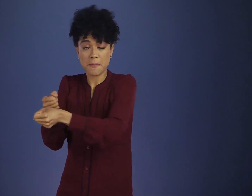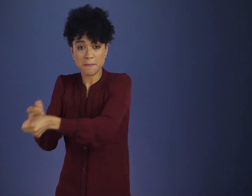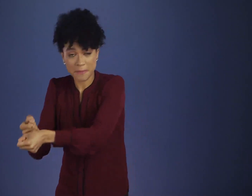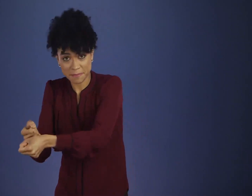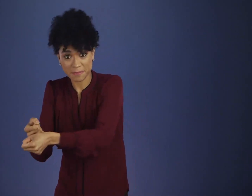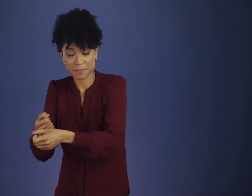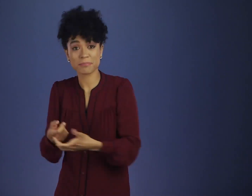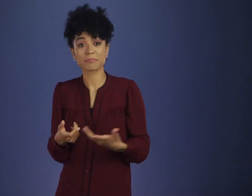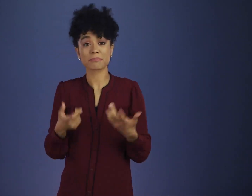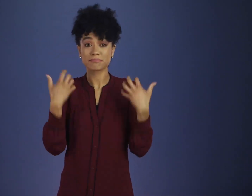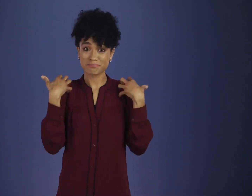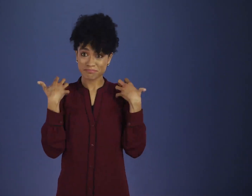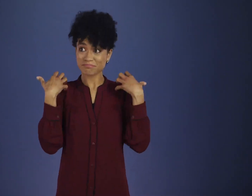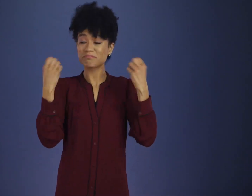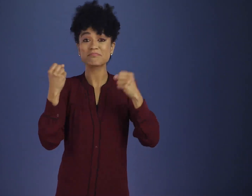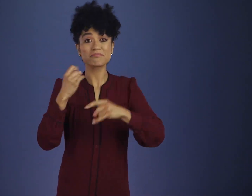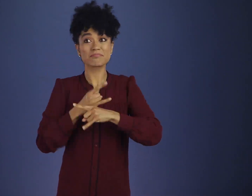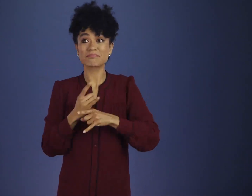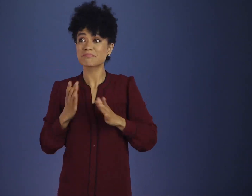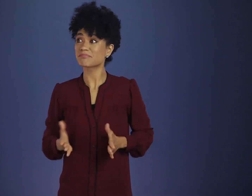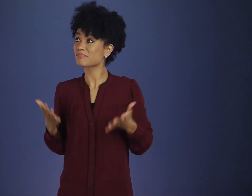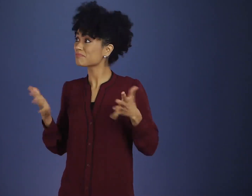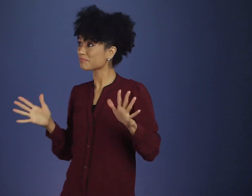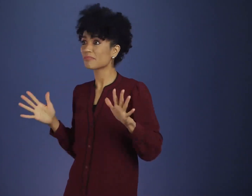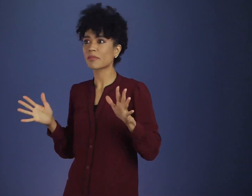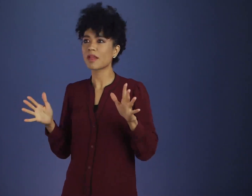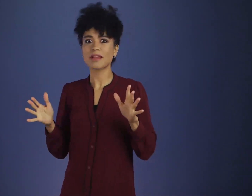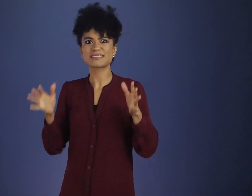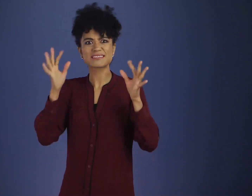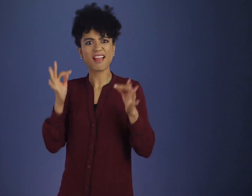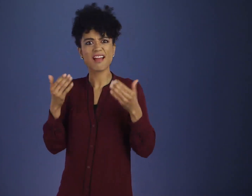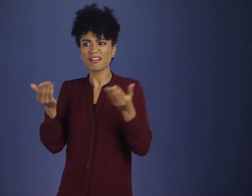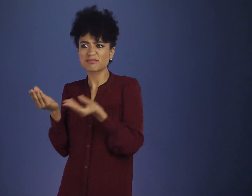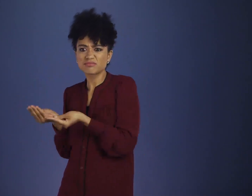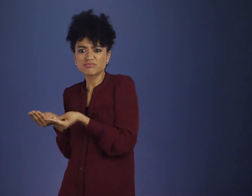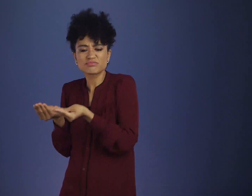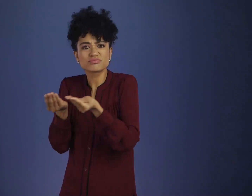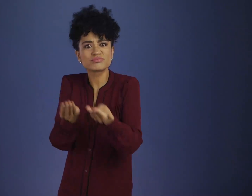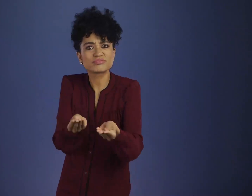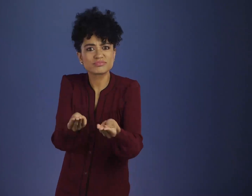set in as the recovered alcoholics carried their message to still others.